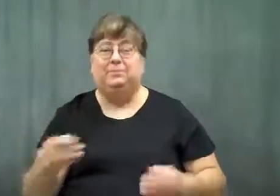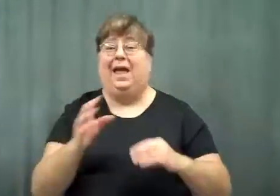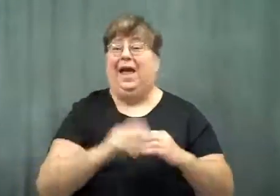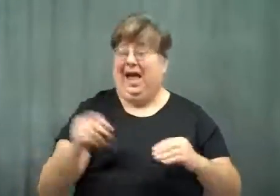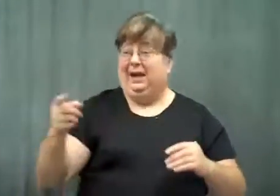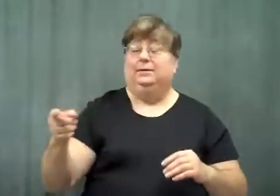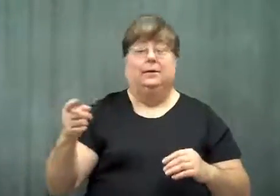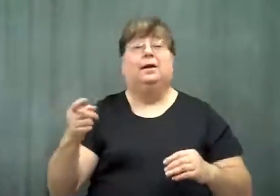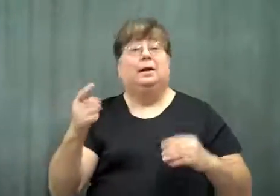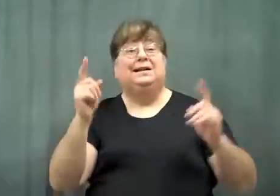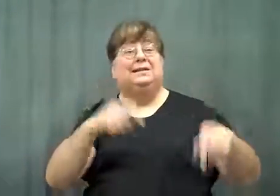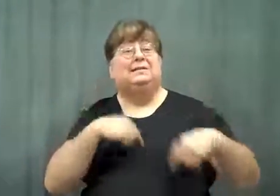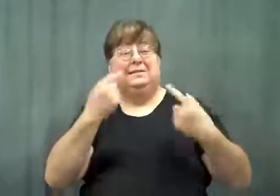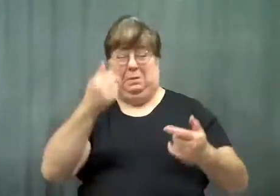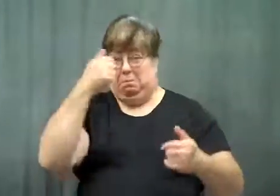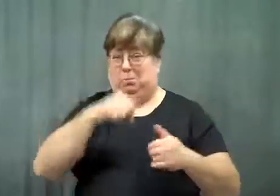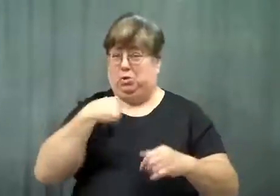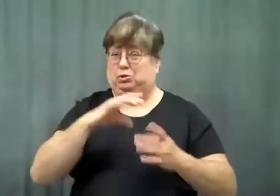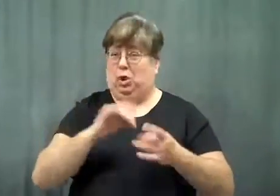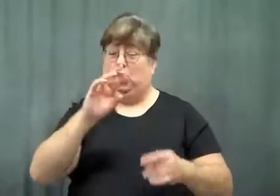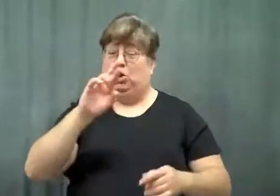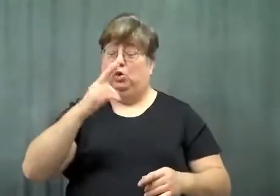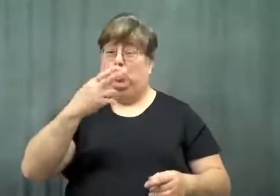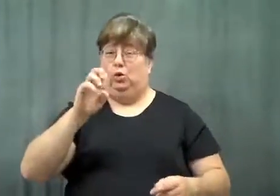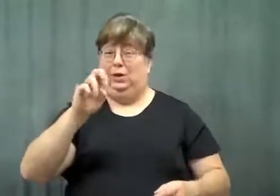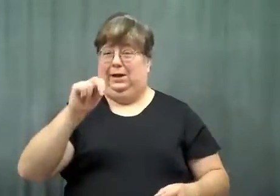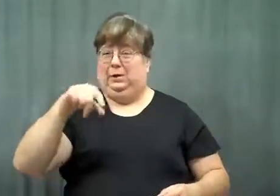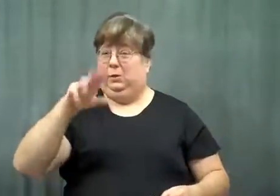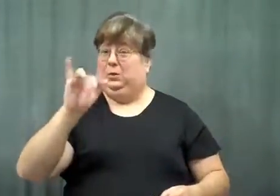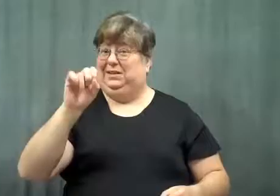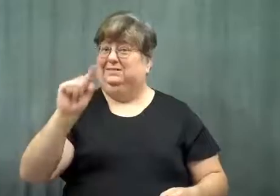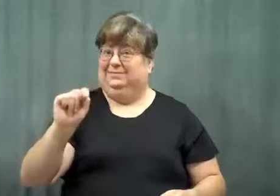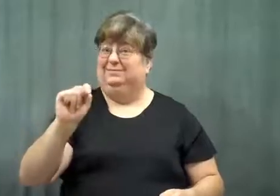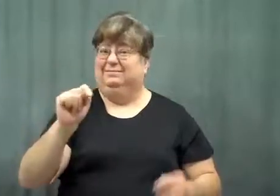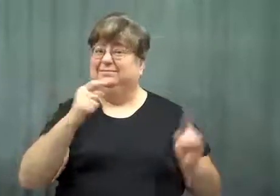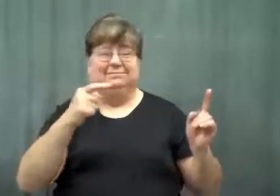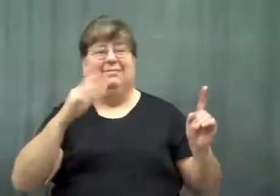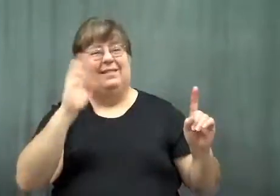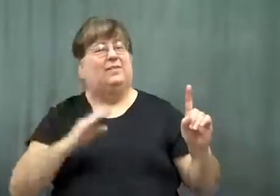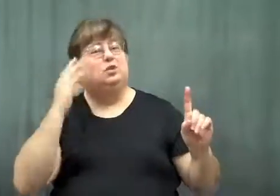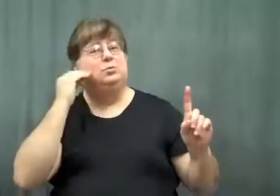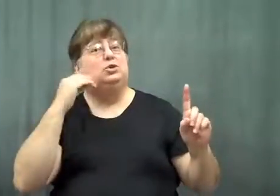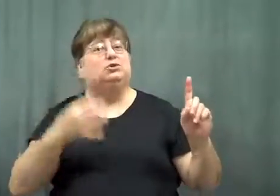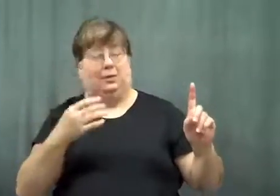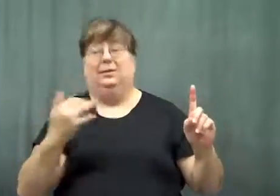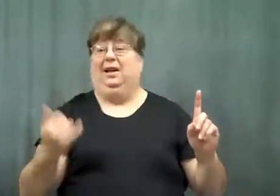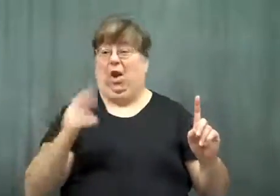Remember Renquist, he had no judicial experience?